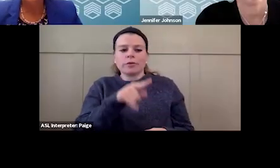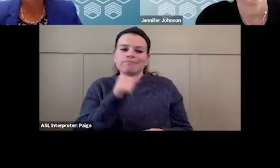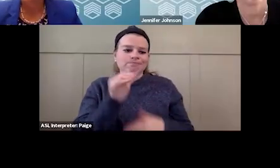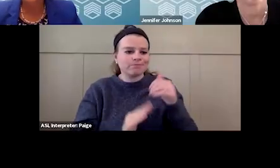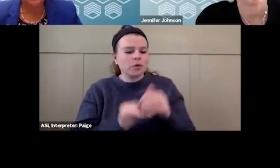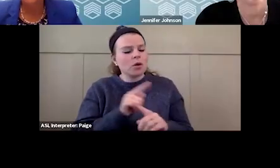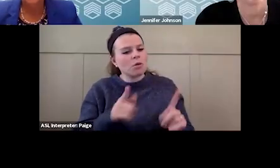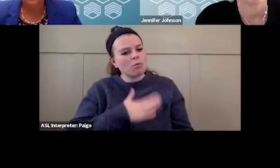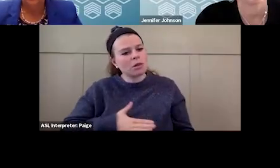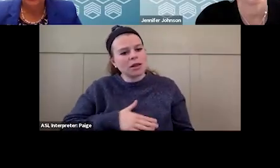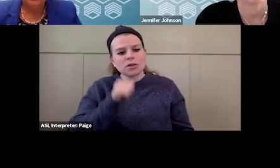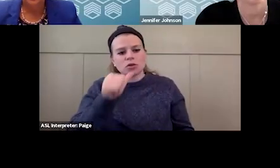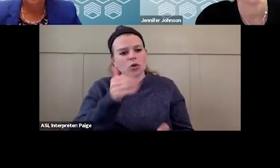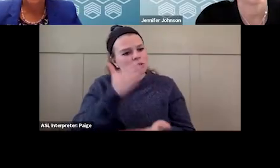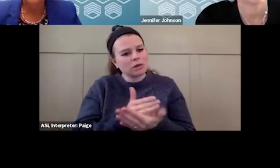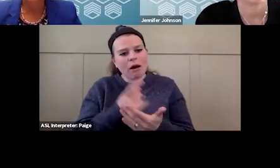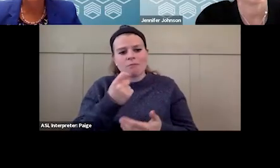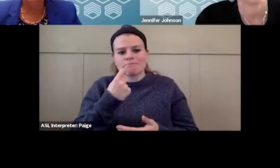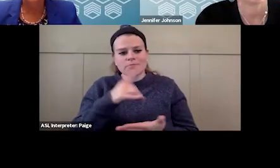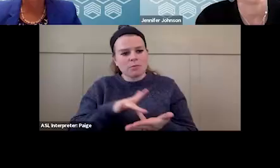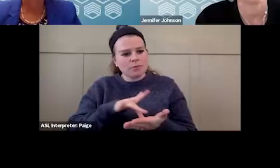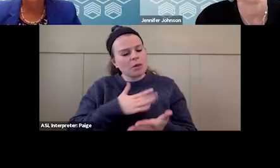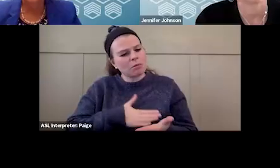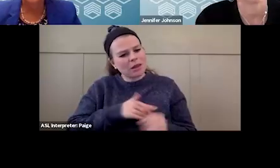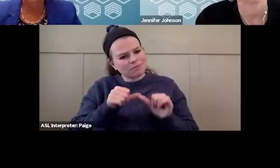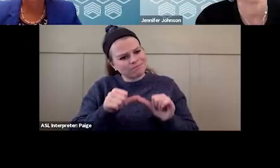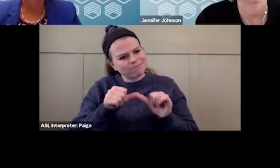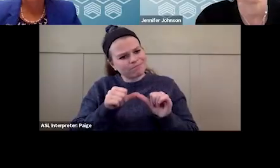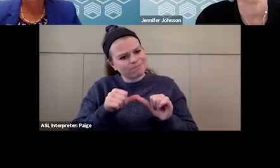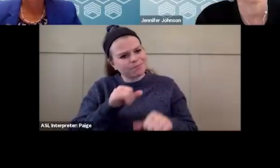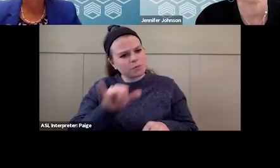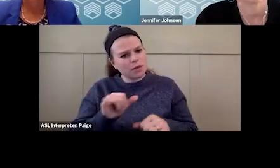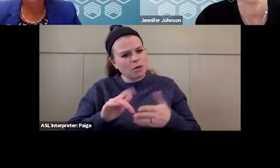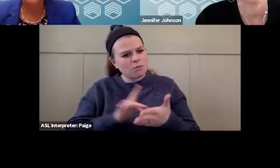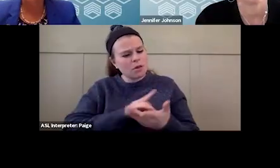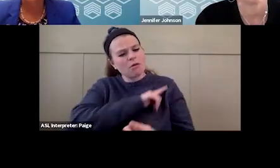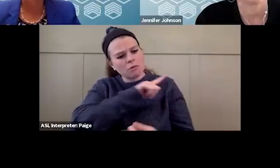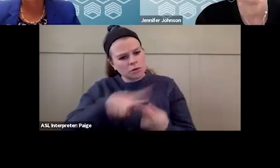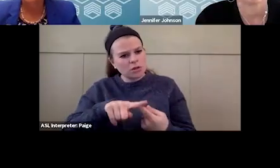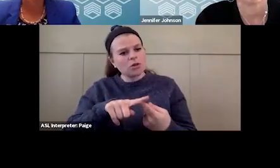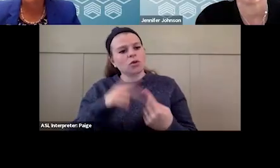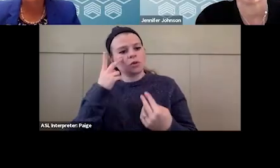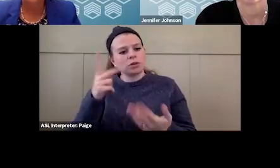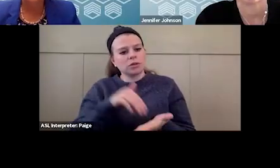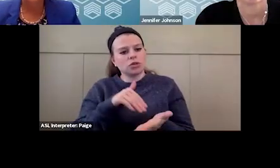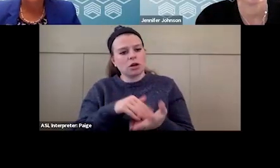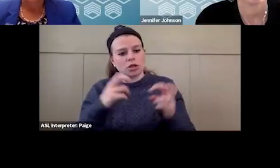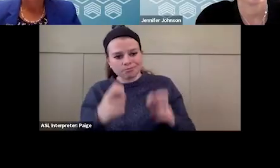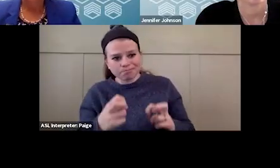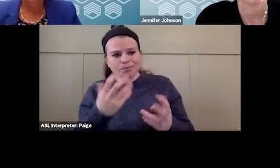please don't stop taking the medication. Continue to take the medication until your doctor tells you otherwise." So